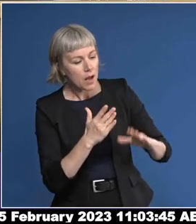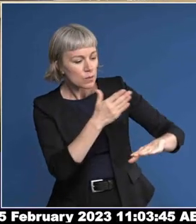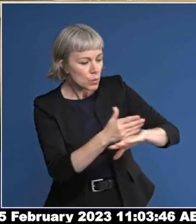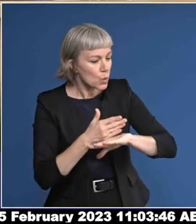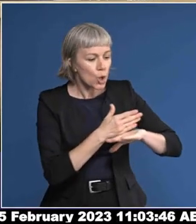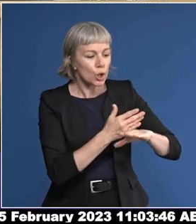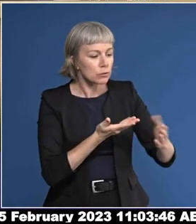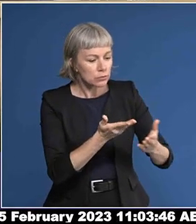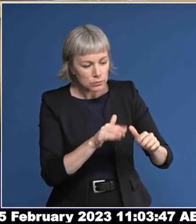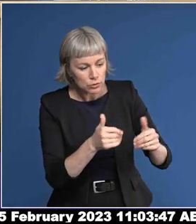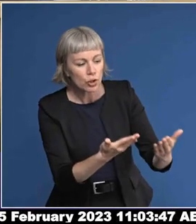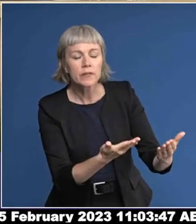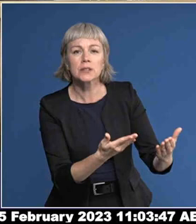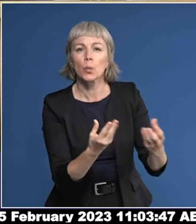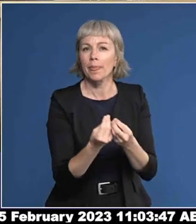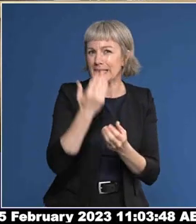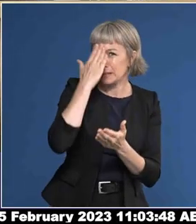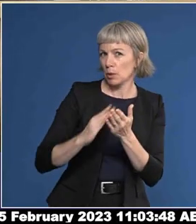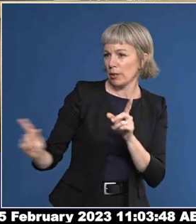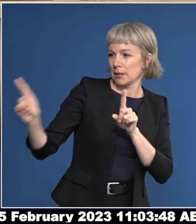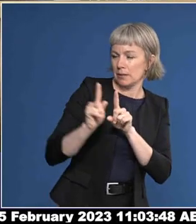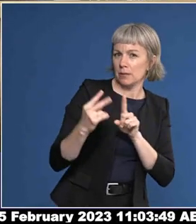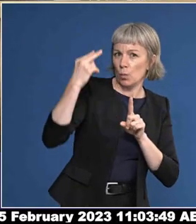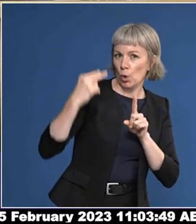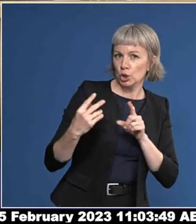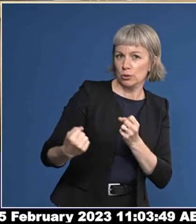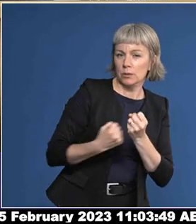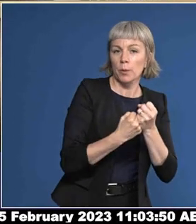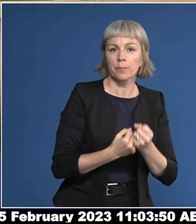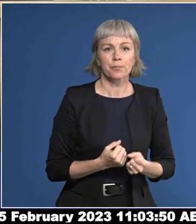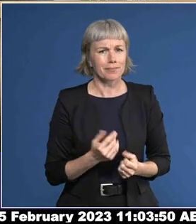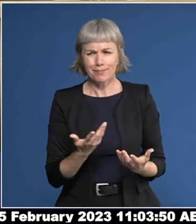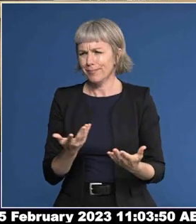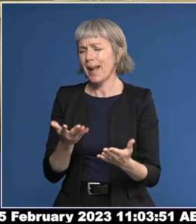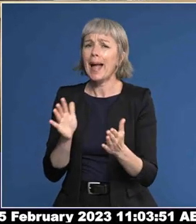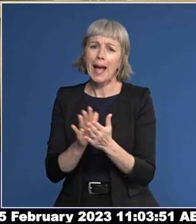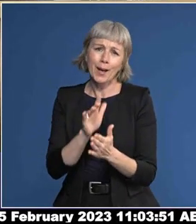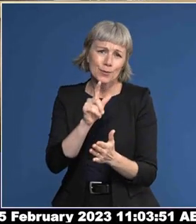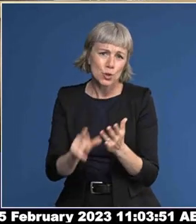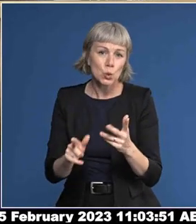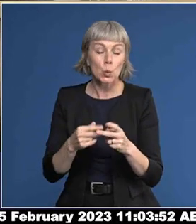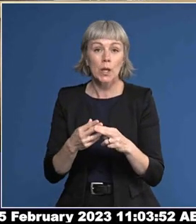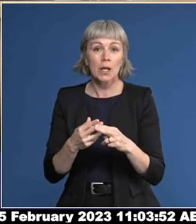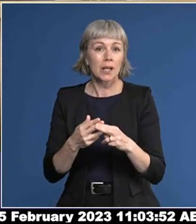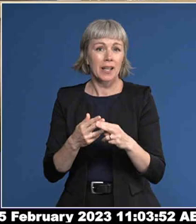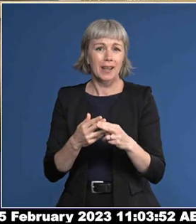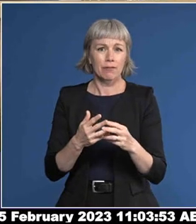Can I just - how do you do that if you have got a very heavy bent towards casuals or part-timers?